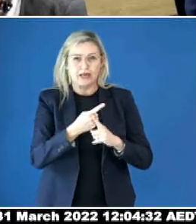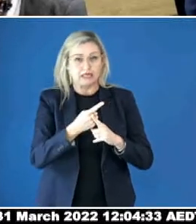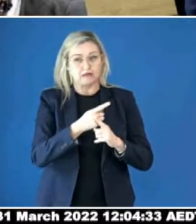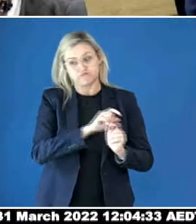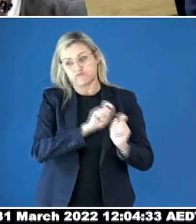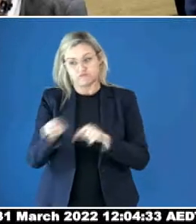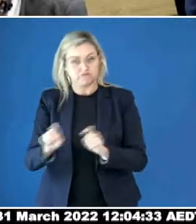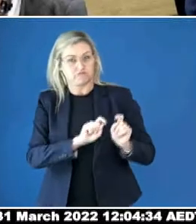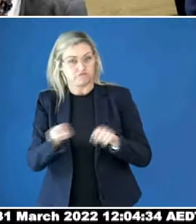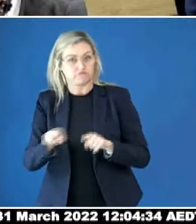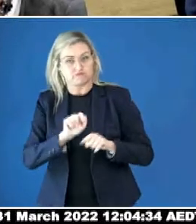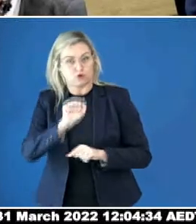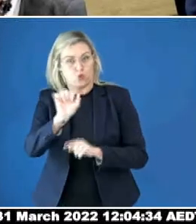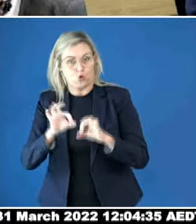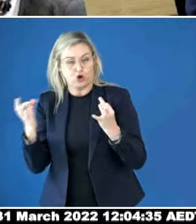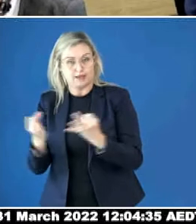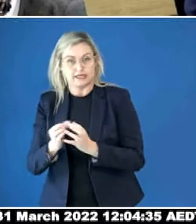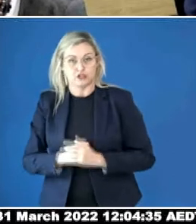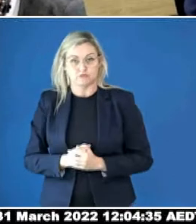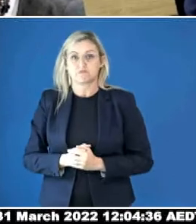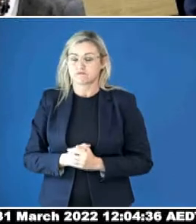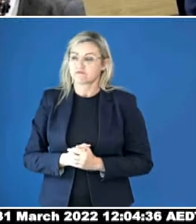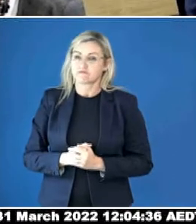And, during that time, Niky would participate in a range of activities.